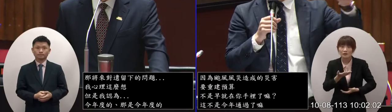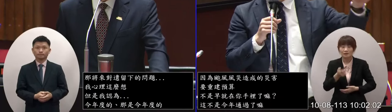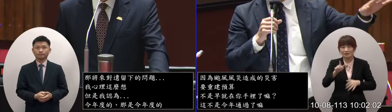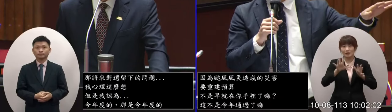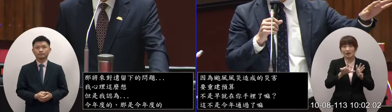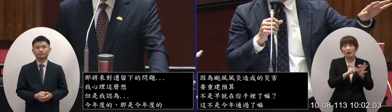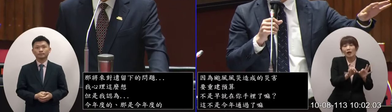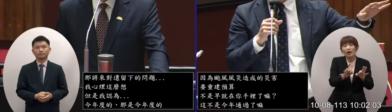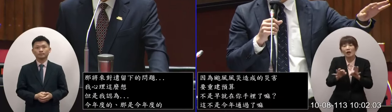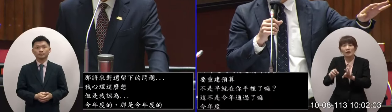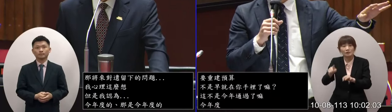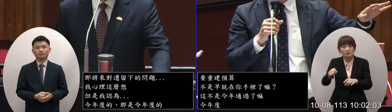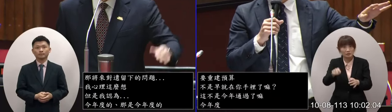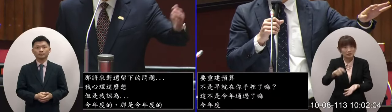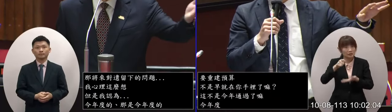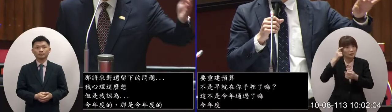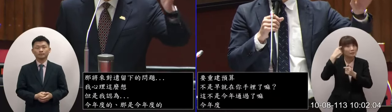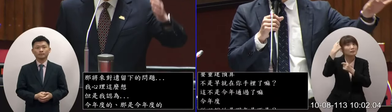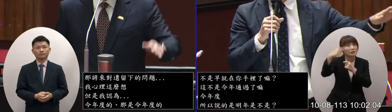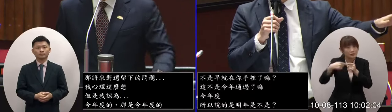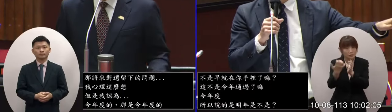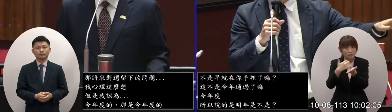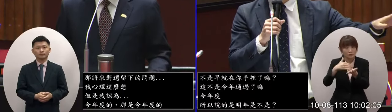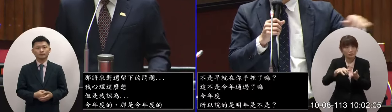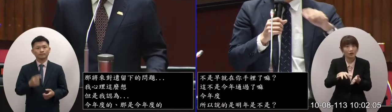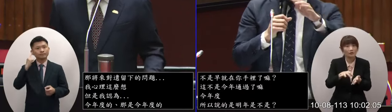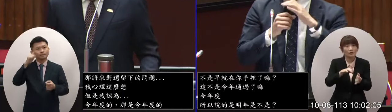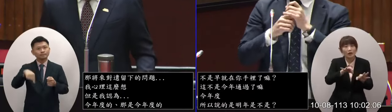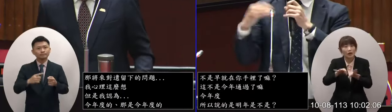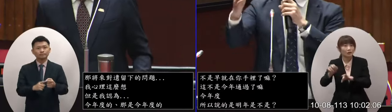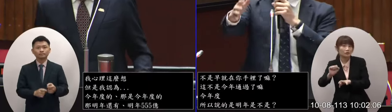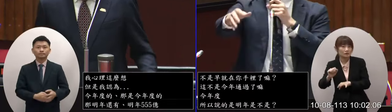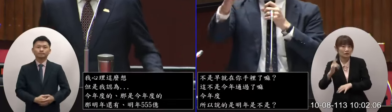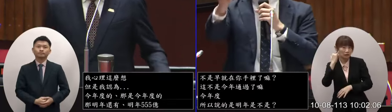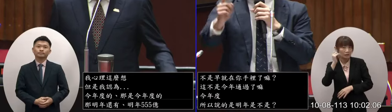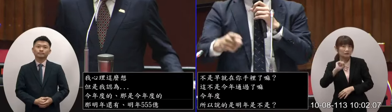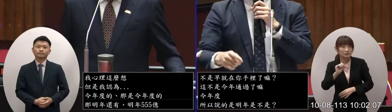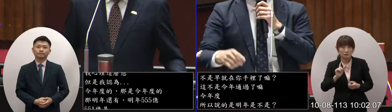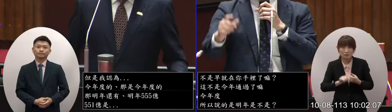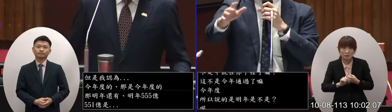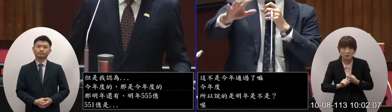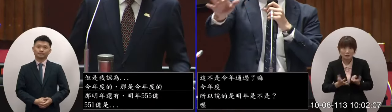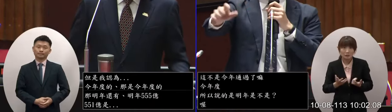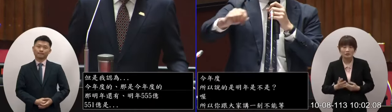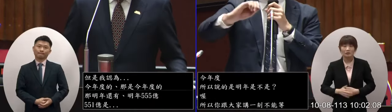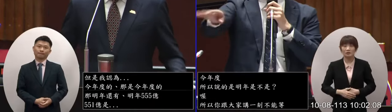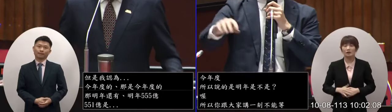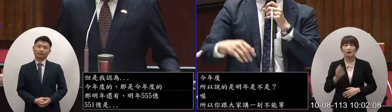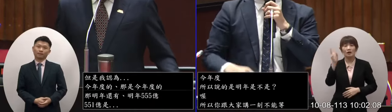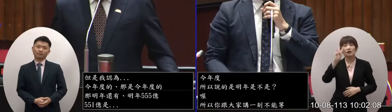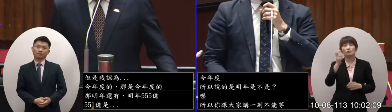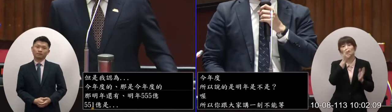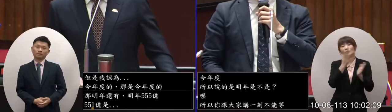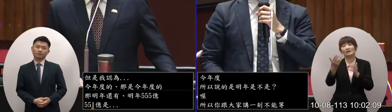talking about next year is whether next year’s budget will be next year. We can’t wait for a moment . Dean, we can’t wait for a moment for the water control budget in the future . Don't send it to the Legislative Yuan.